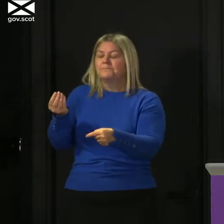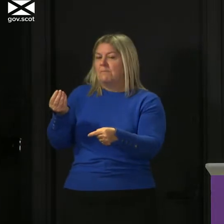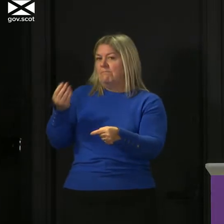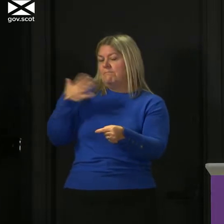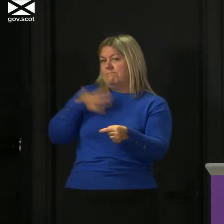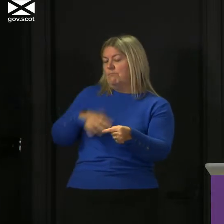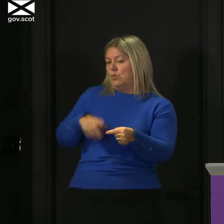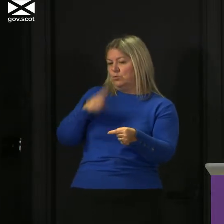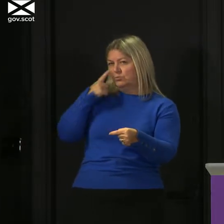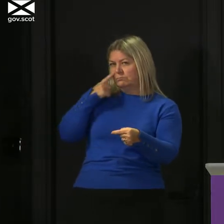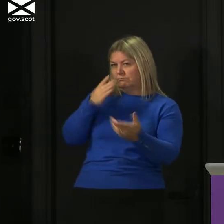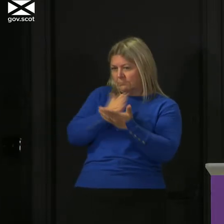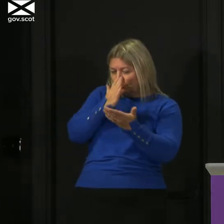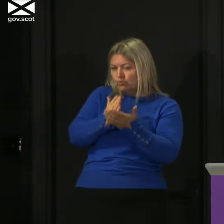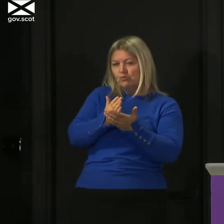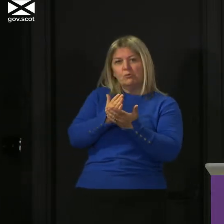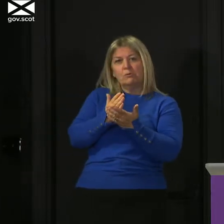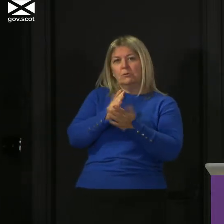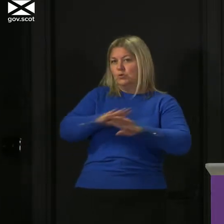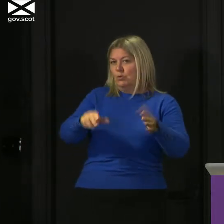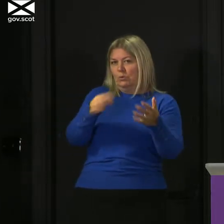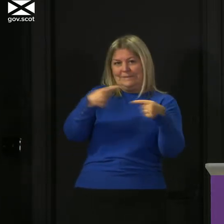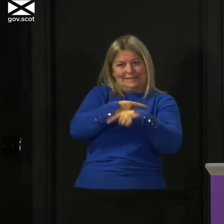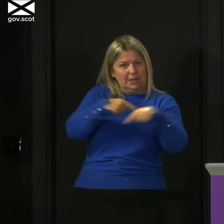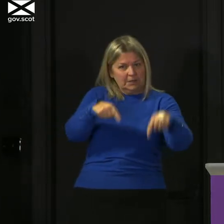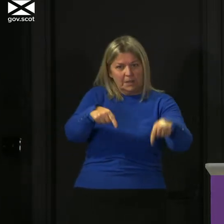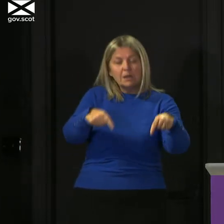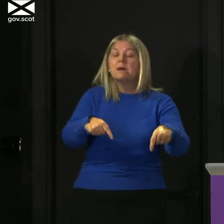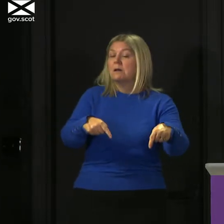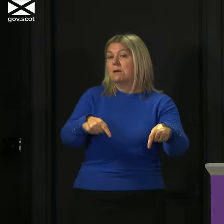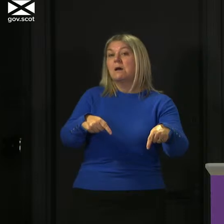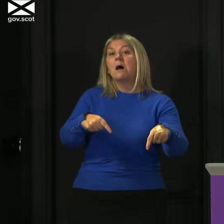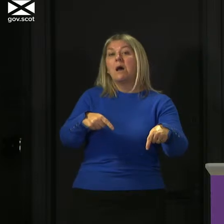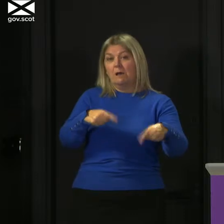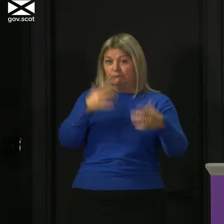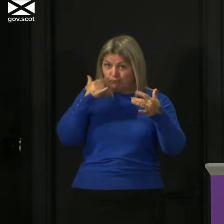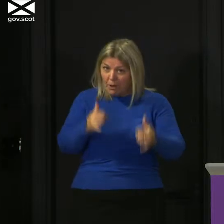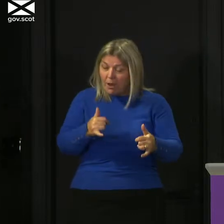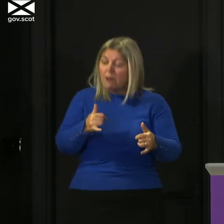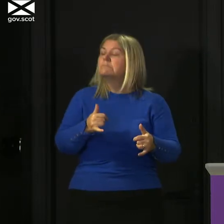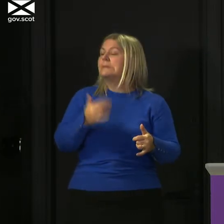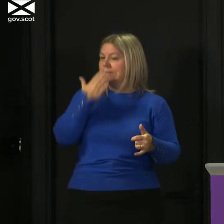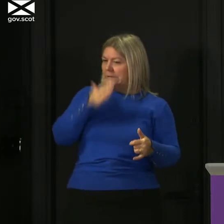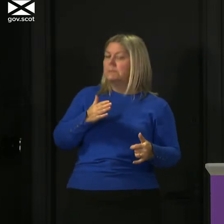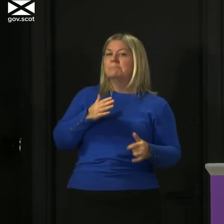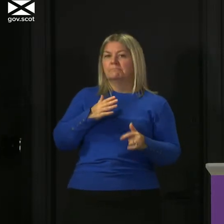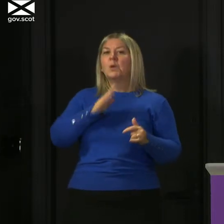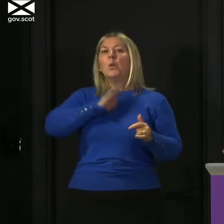figures and to the best of my knowledge, there is no impact on Scotland s figures from the data